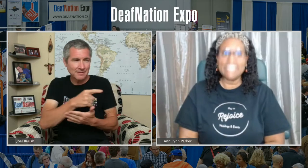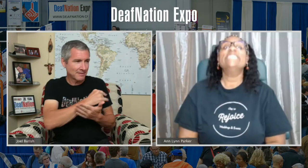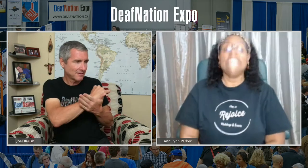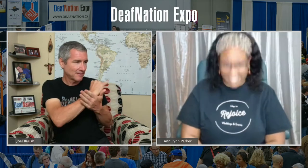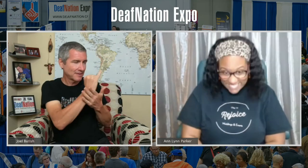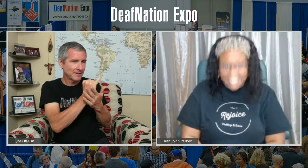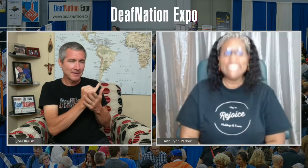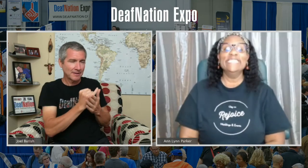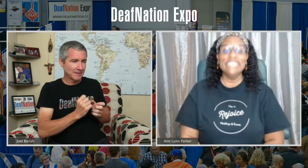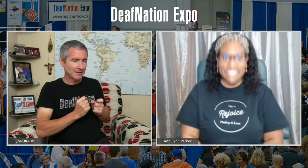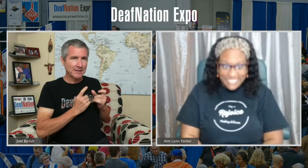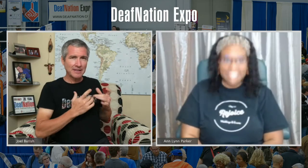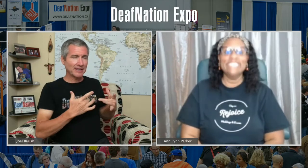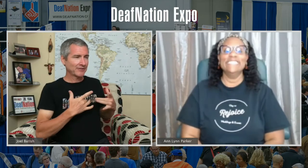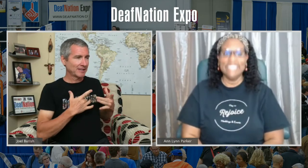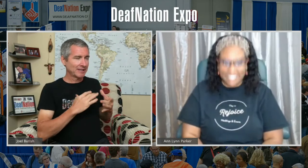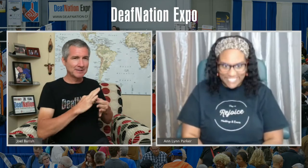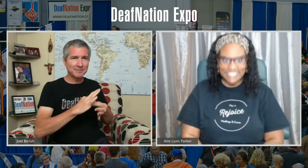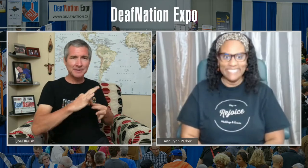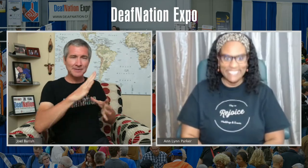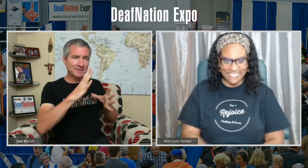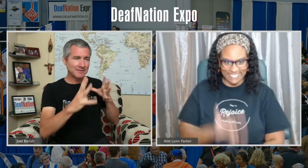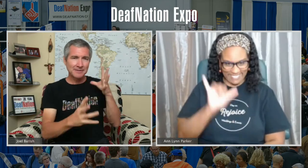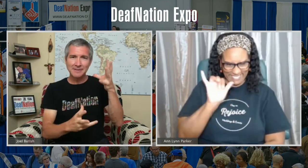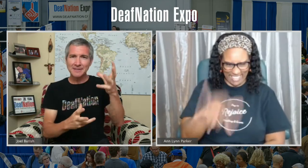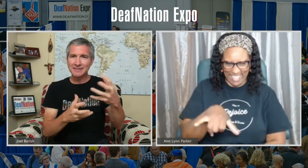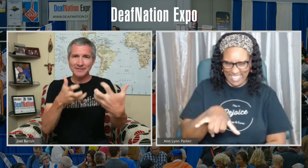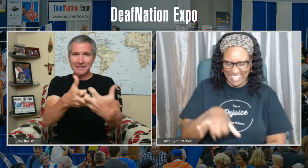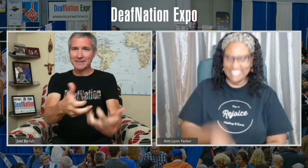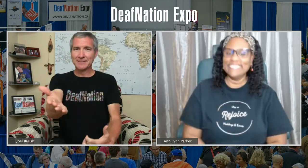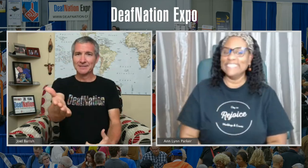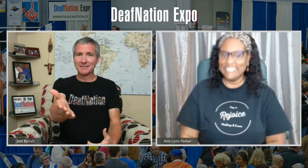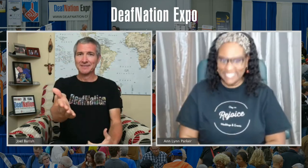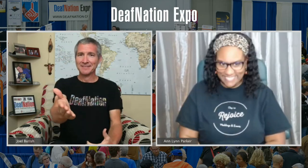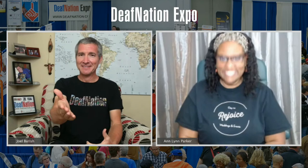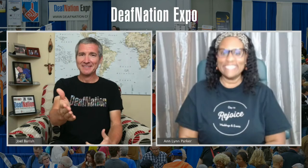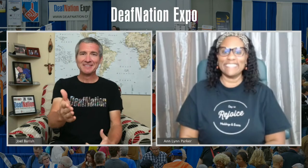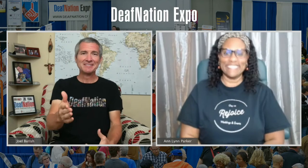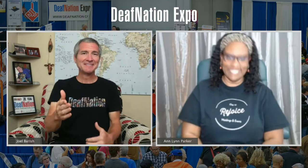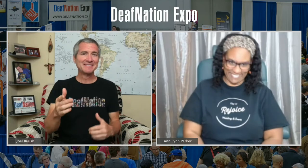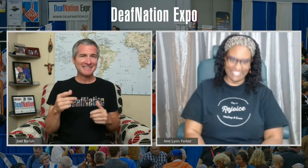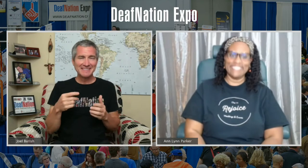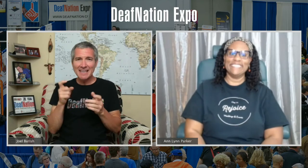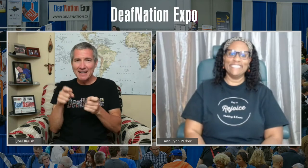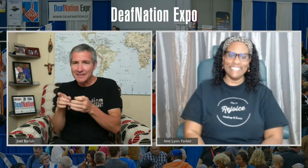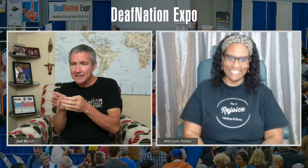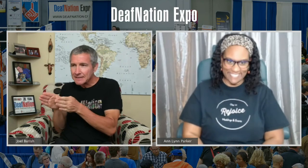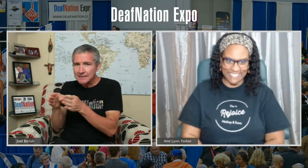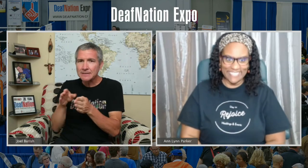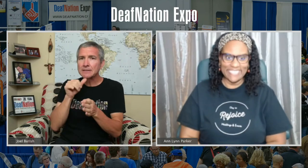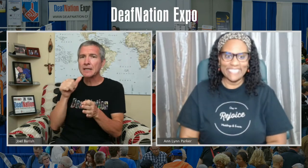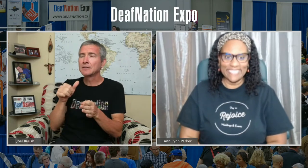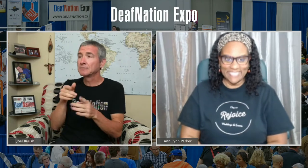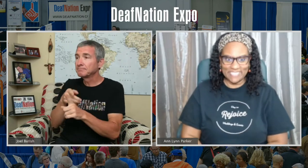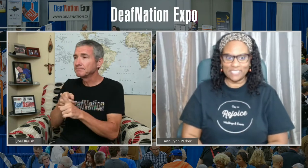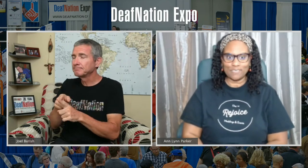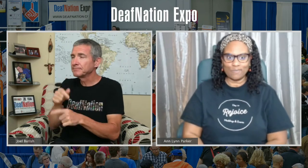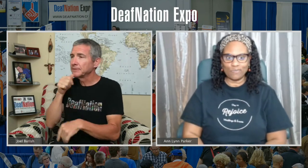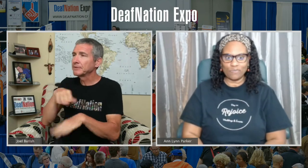but event design has art, spirit and that’s a great fit for you. You have to figure out what’s best for you.